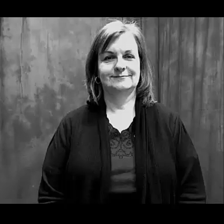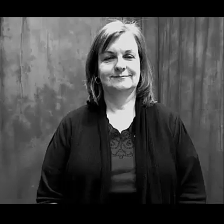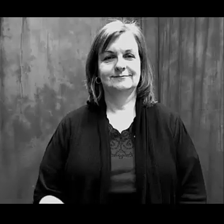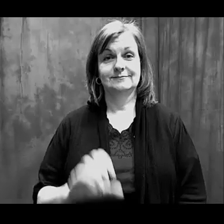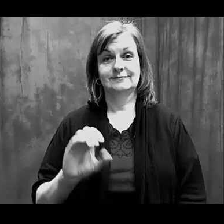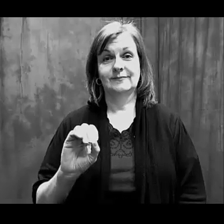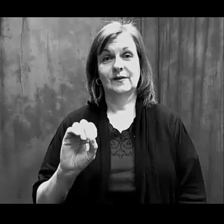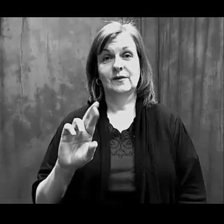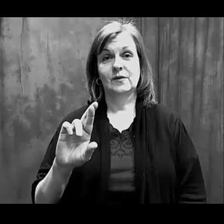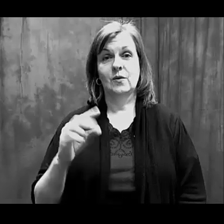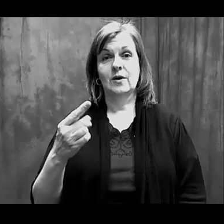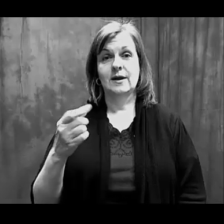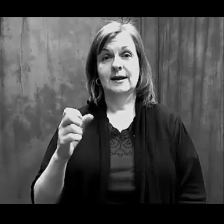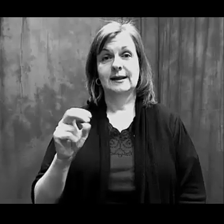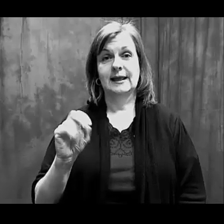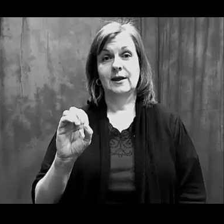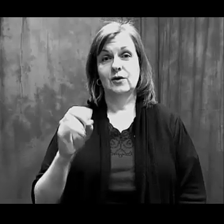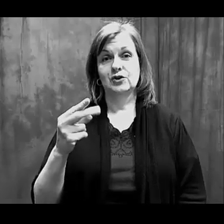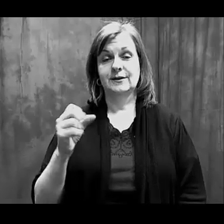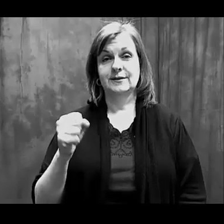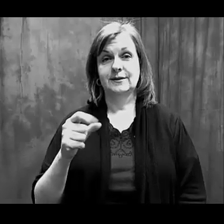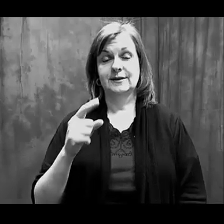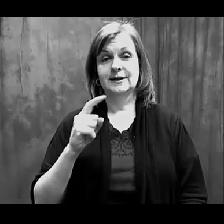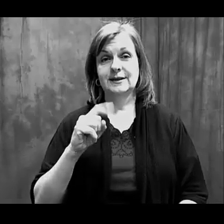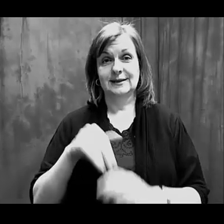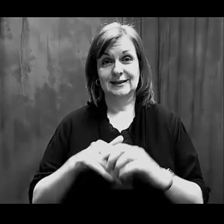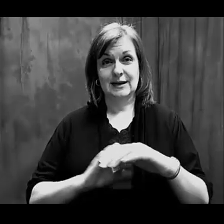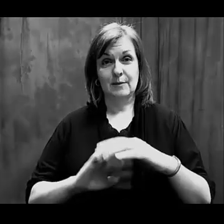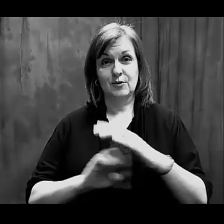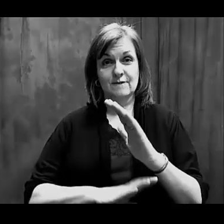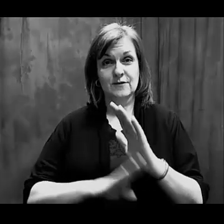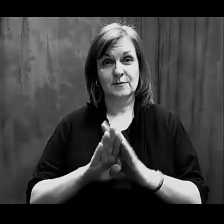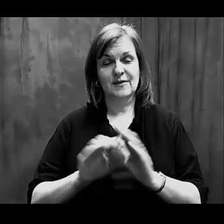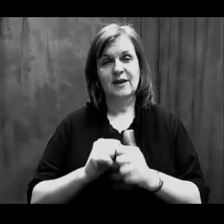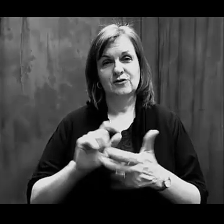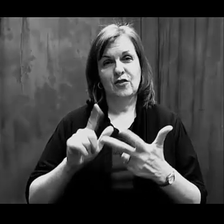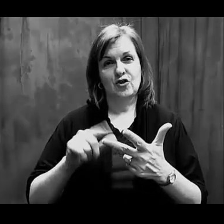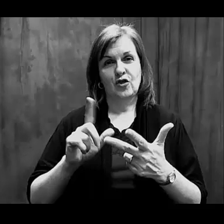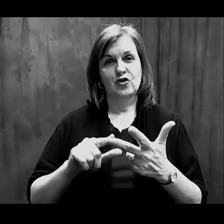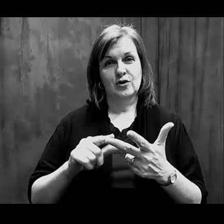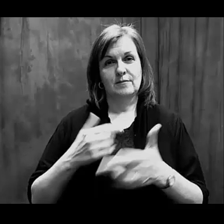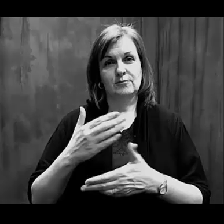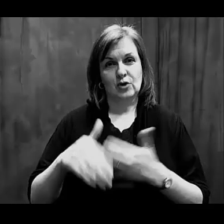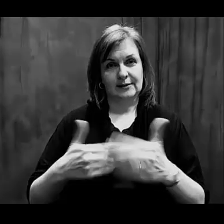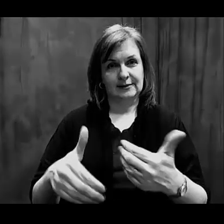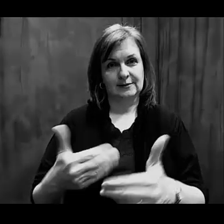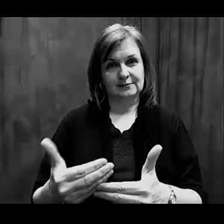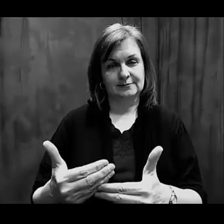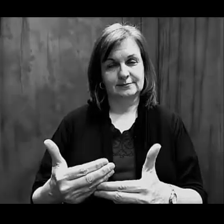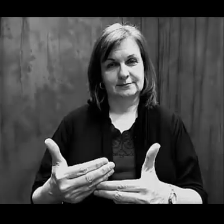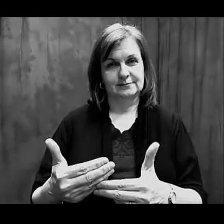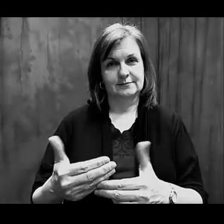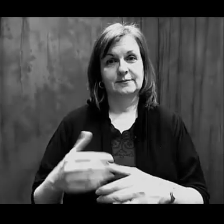Organogenesis is the third and final stage of embryonic development